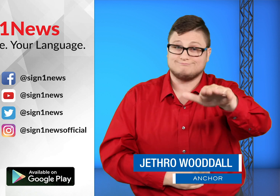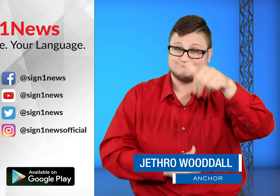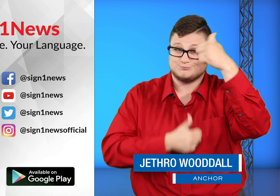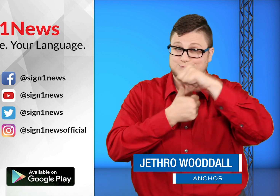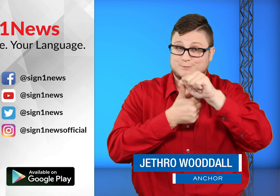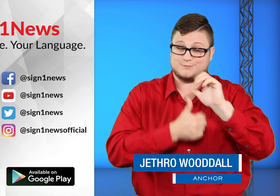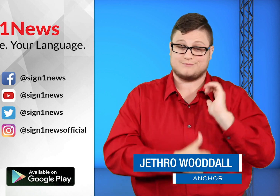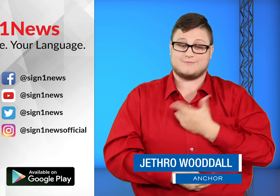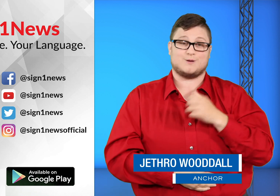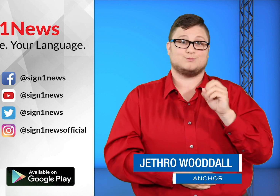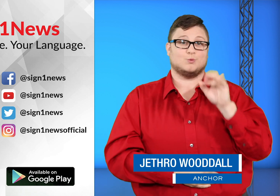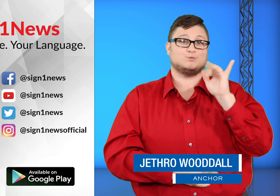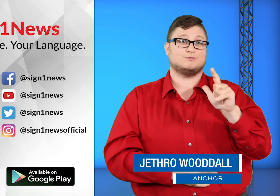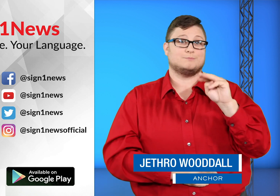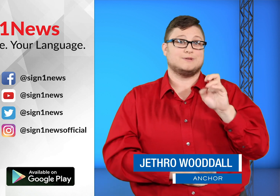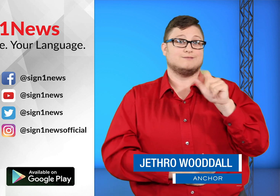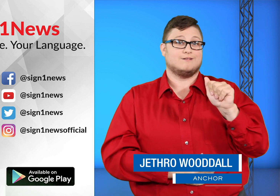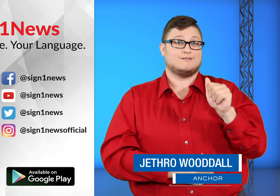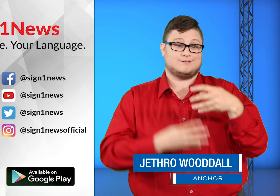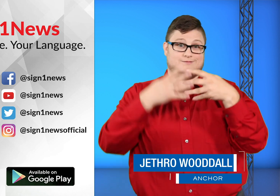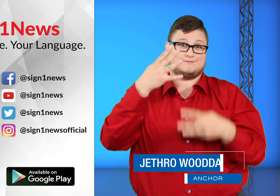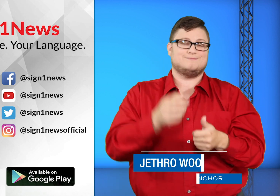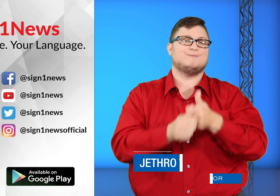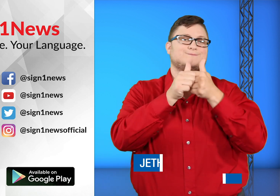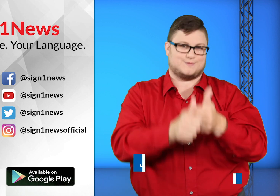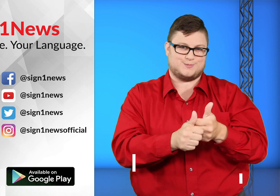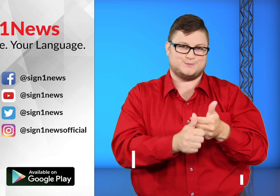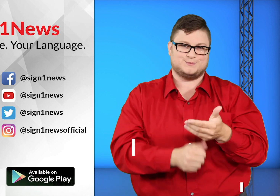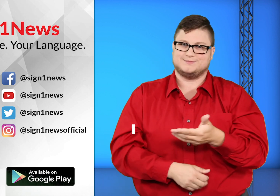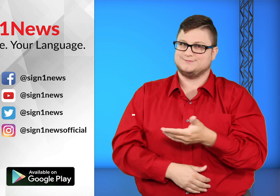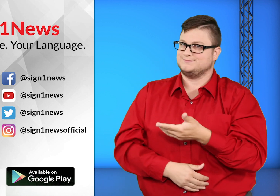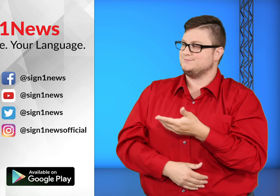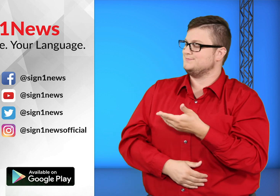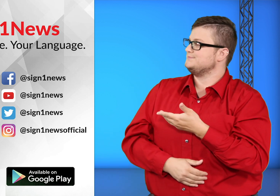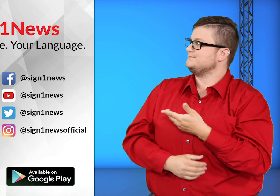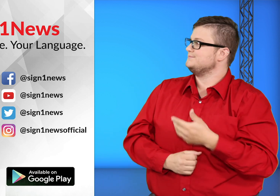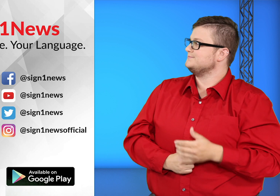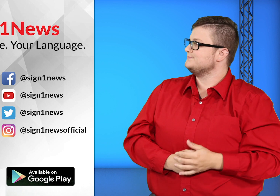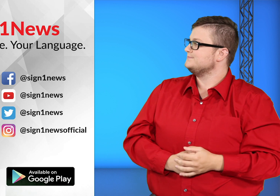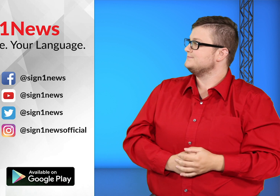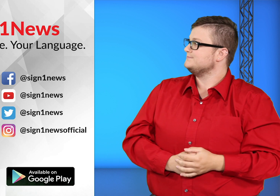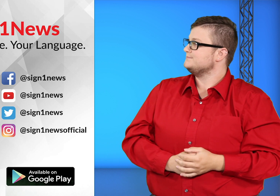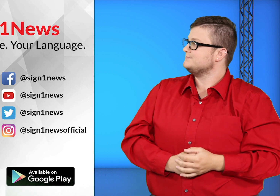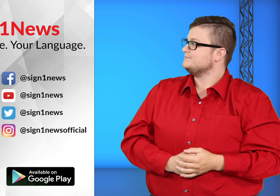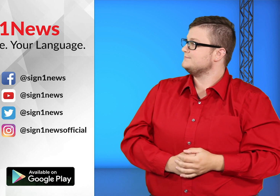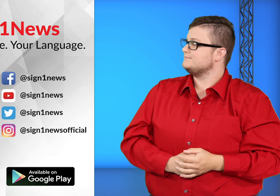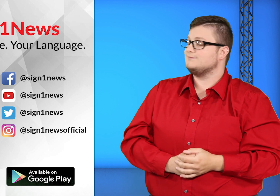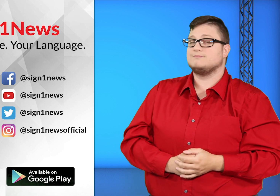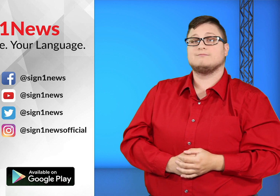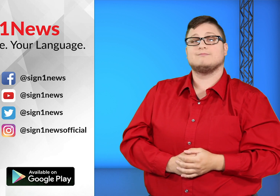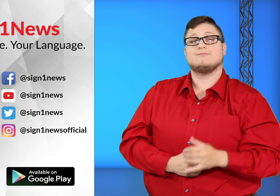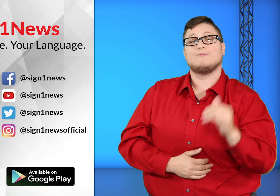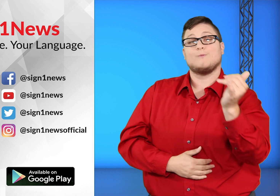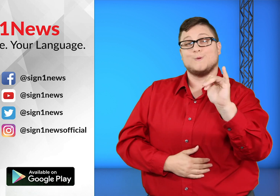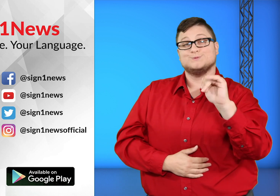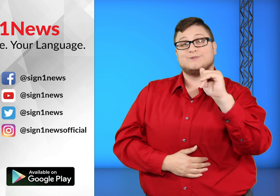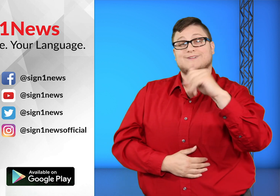Remember to follow us on all of our social media platforms and be sure to download our